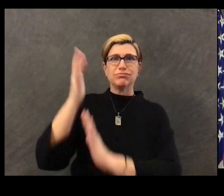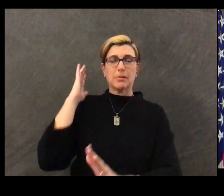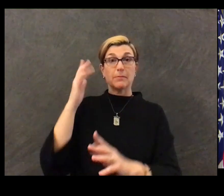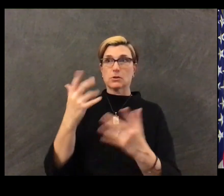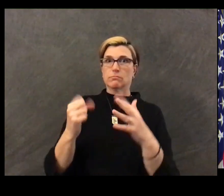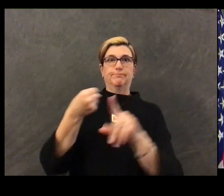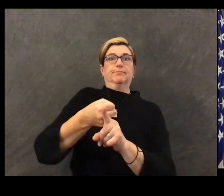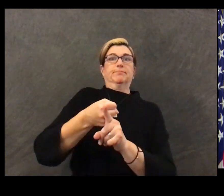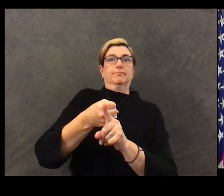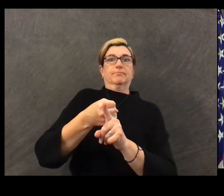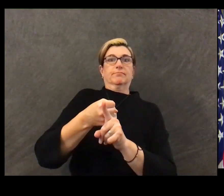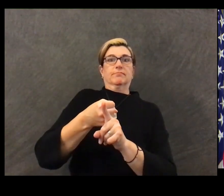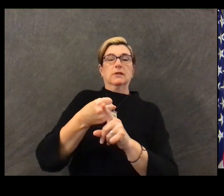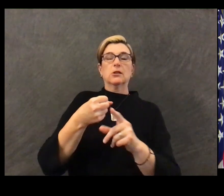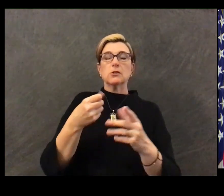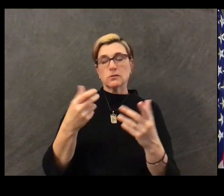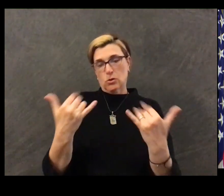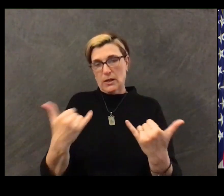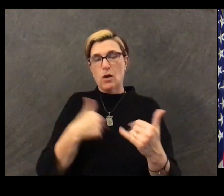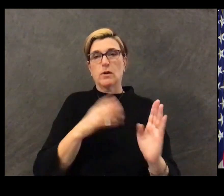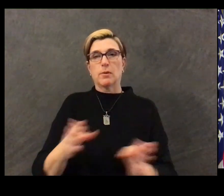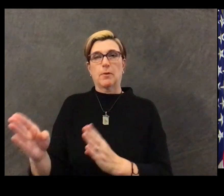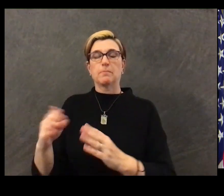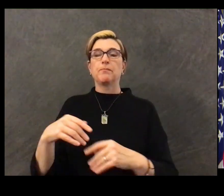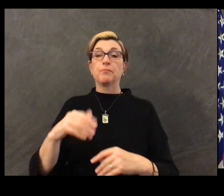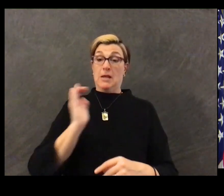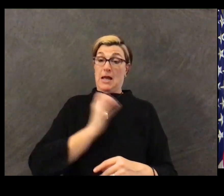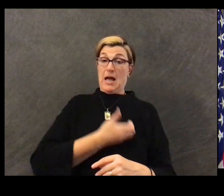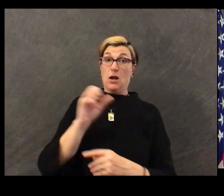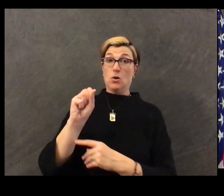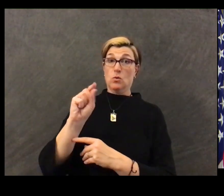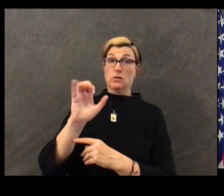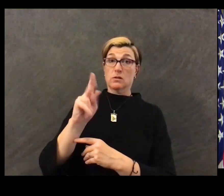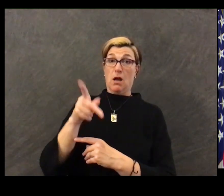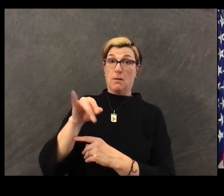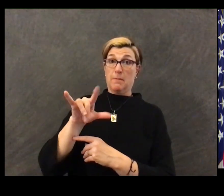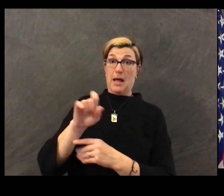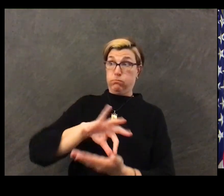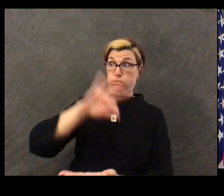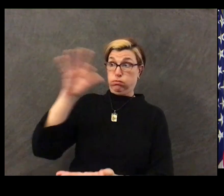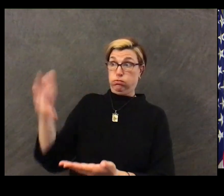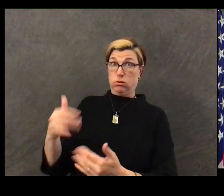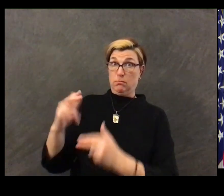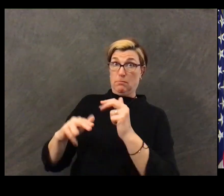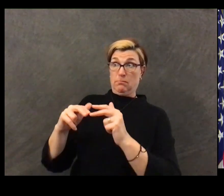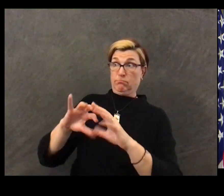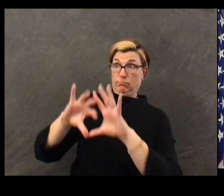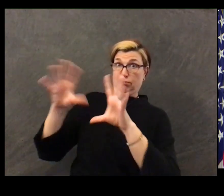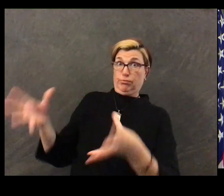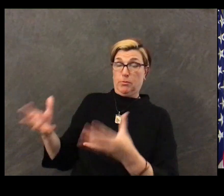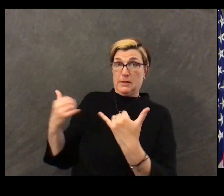we're building up hospital not only our stockpile which is being up greatly being built up greatly but also hospital stack stockpiles